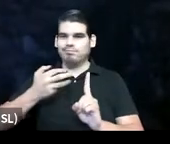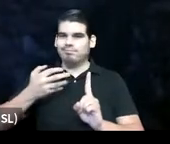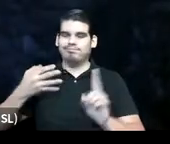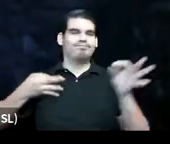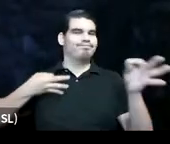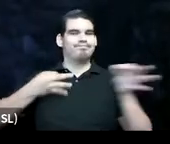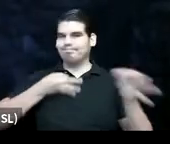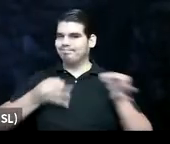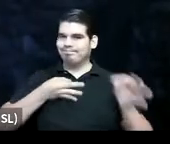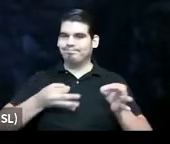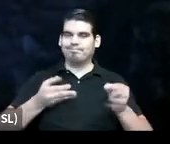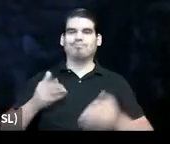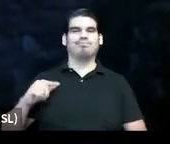So, The